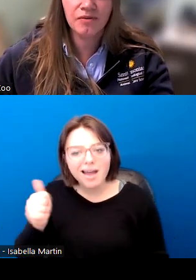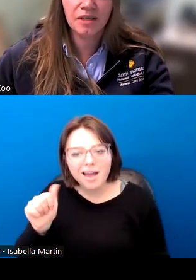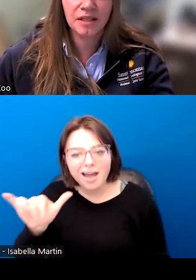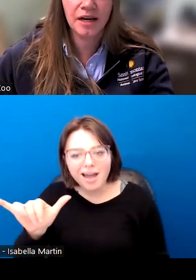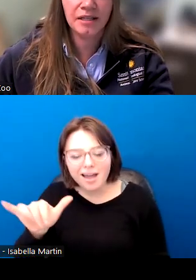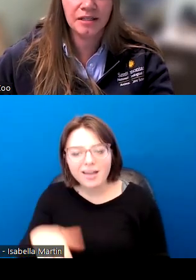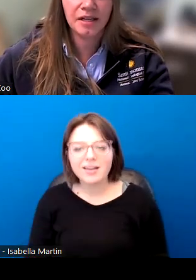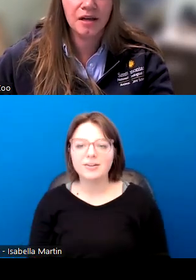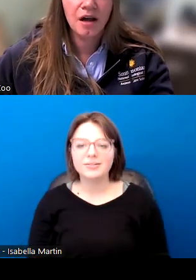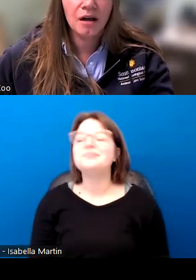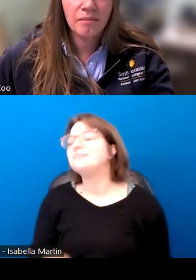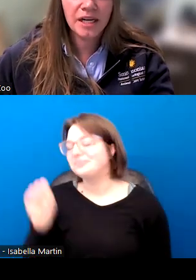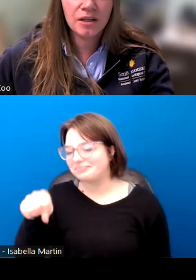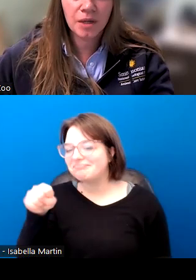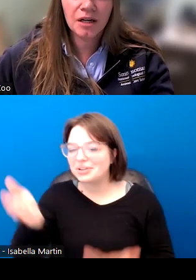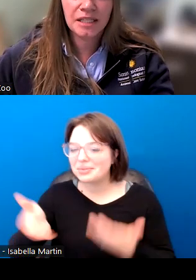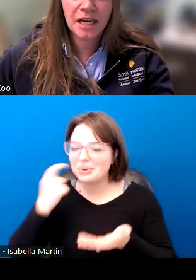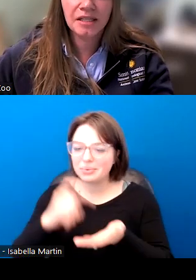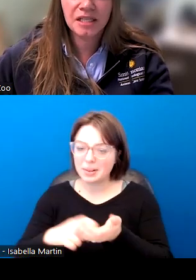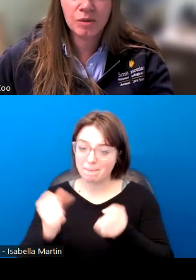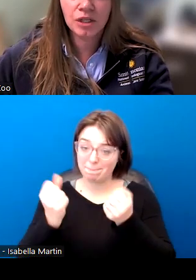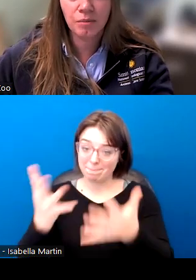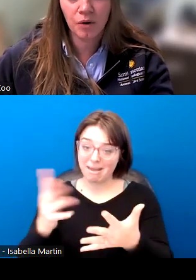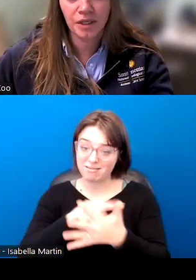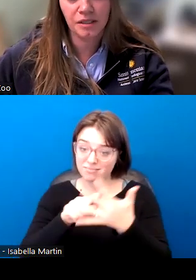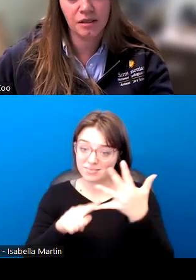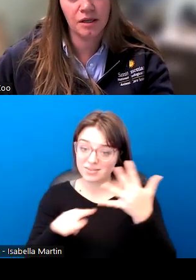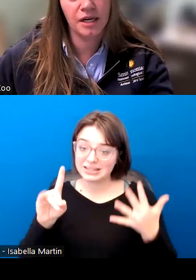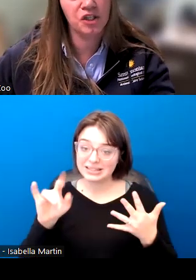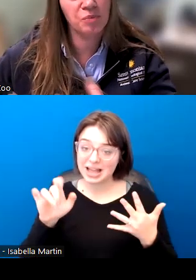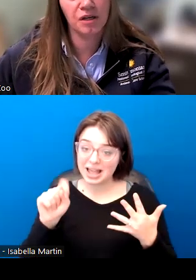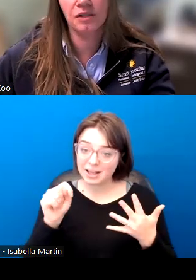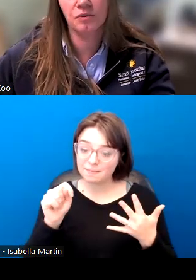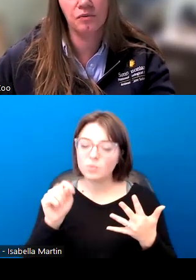of these diets is that many of them are going to contain similar components and that's just because